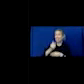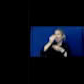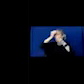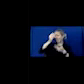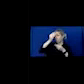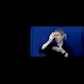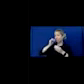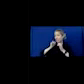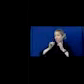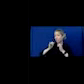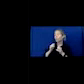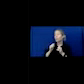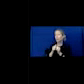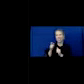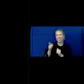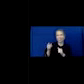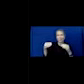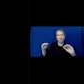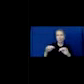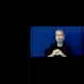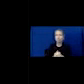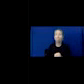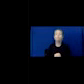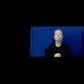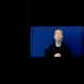store.